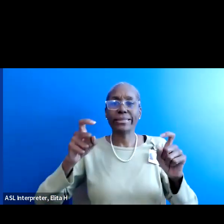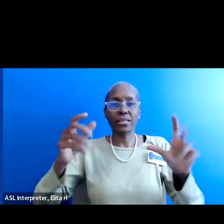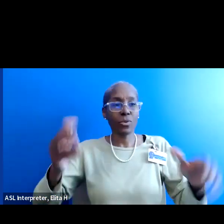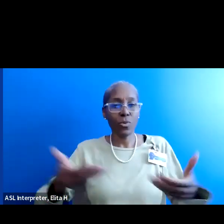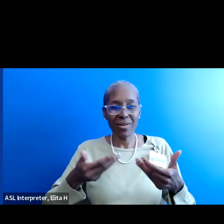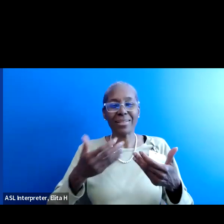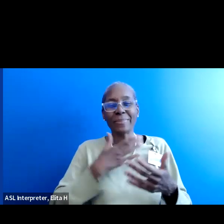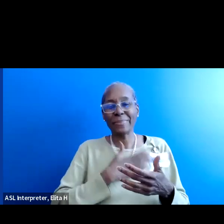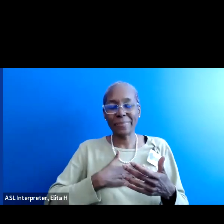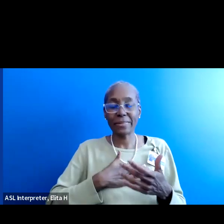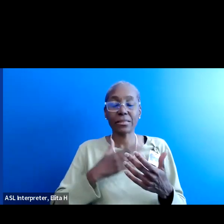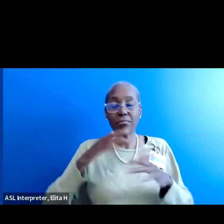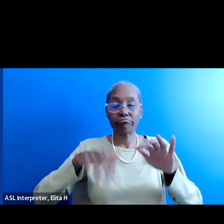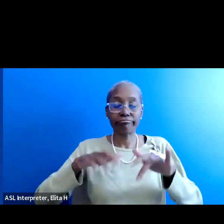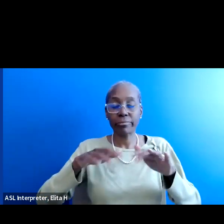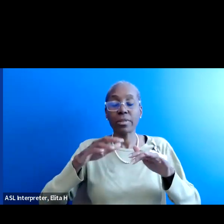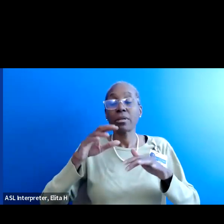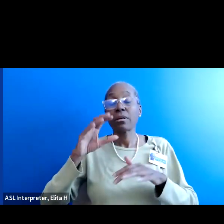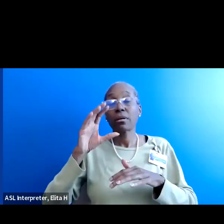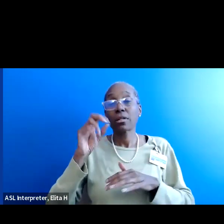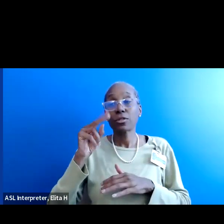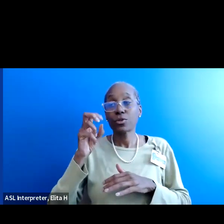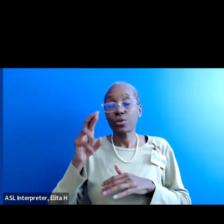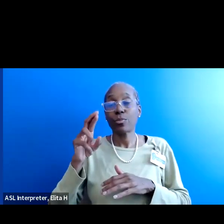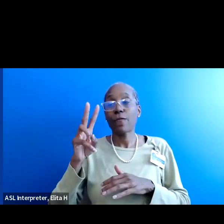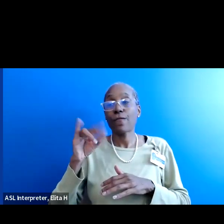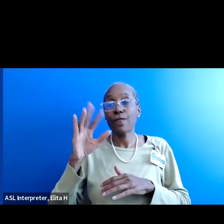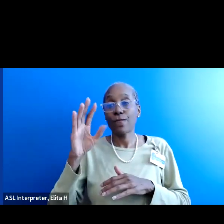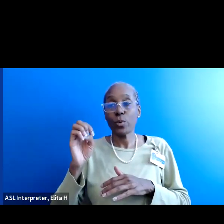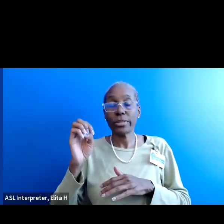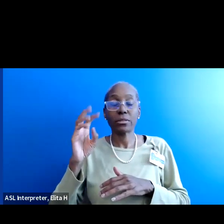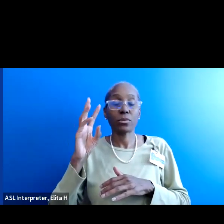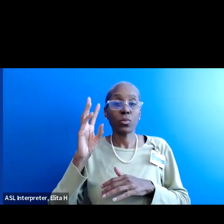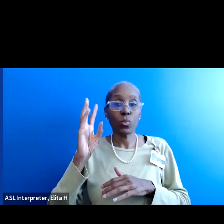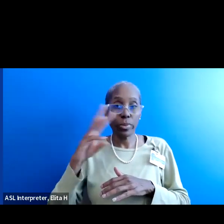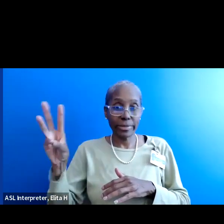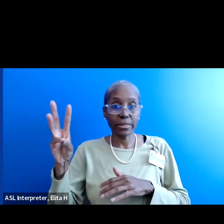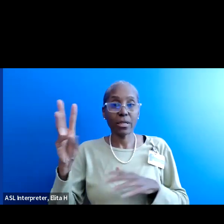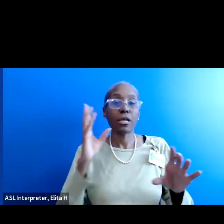So please visit the Consumer Voice website for these resources and to join the Action Network if you're interested.